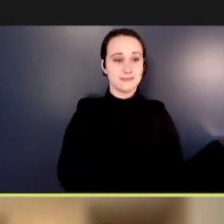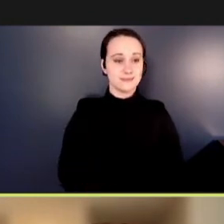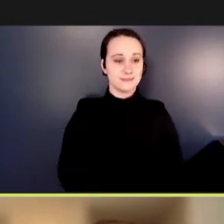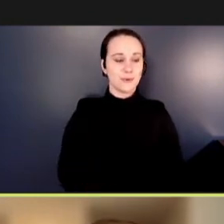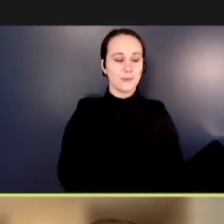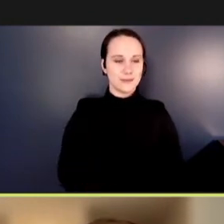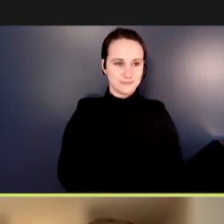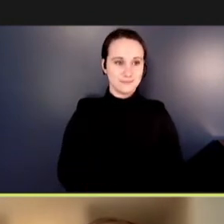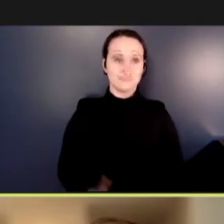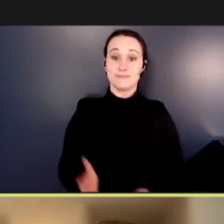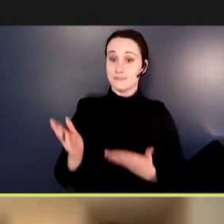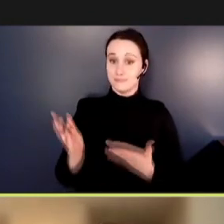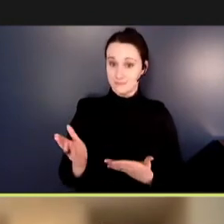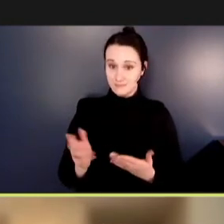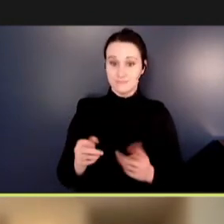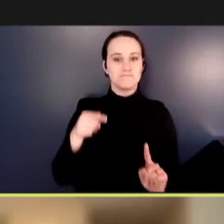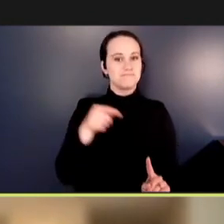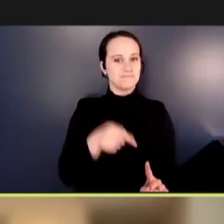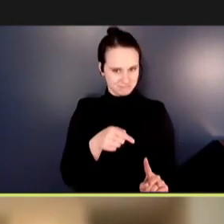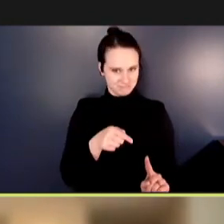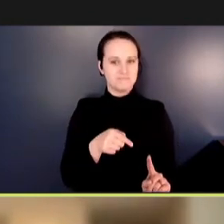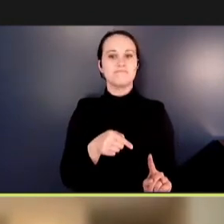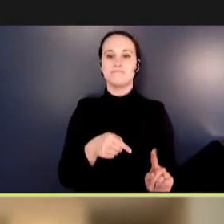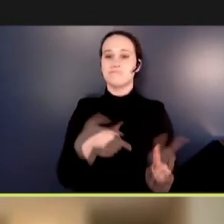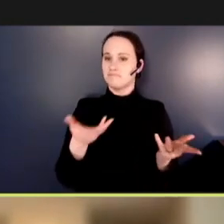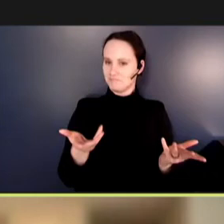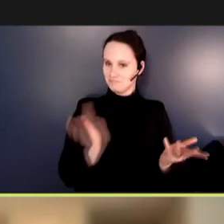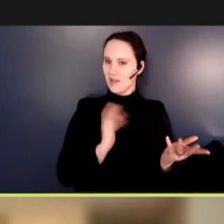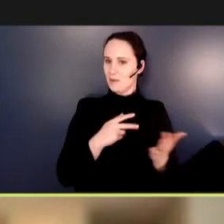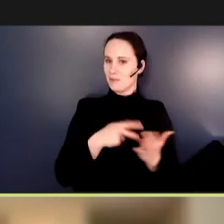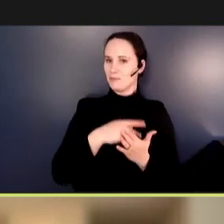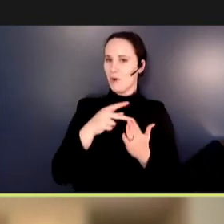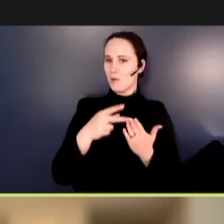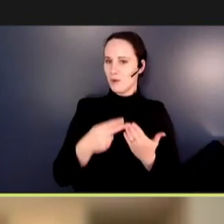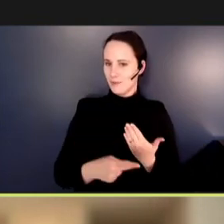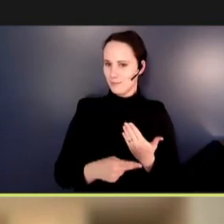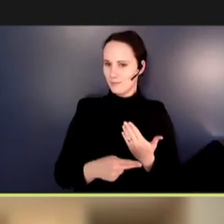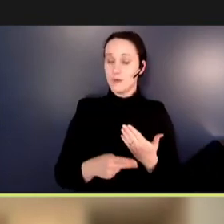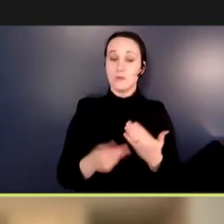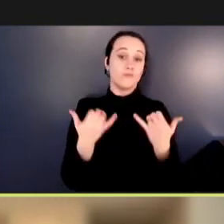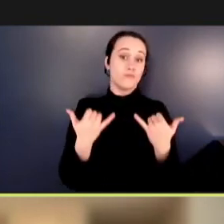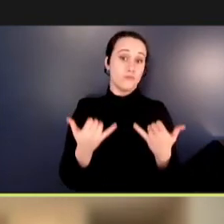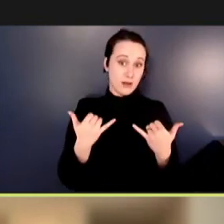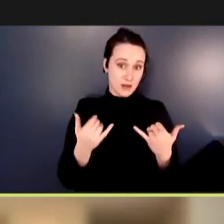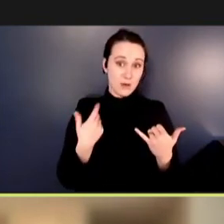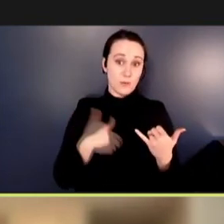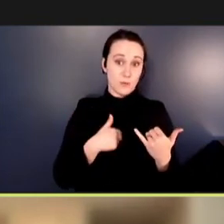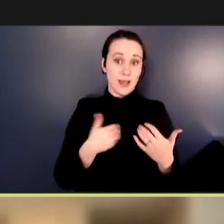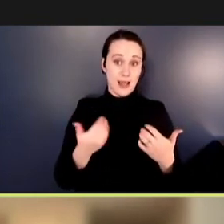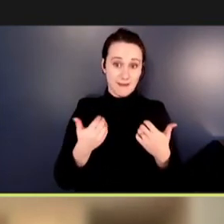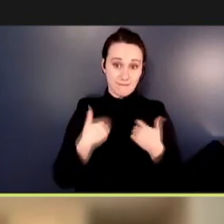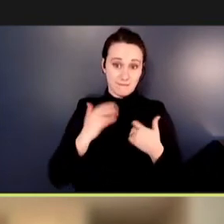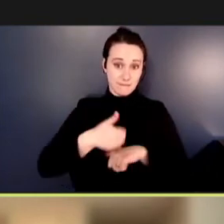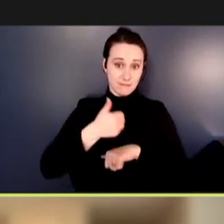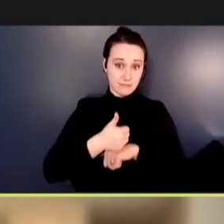So this is where I want to get into the program. And so currently, what we have established is